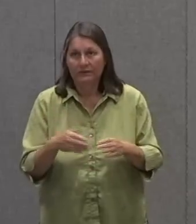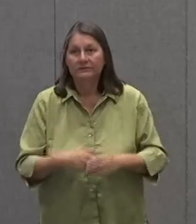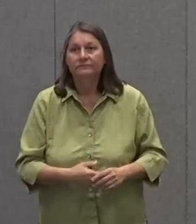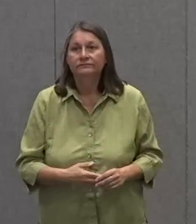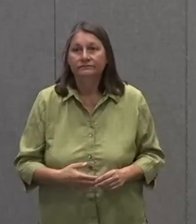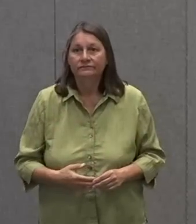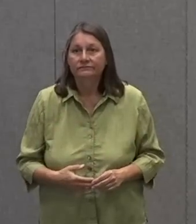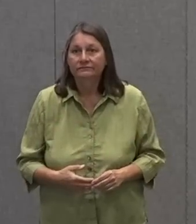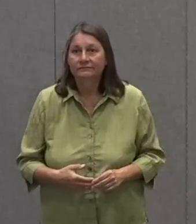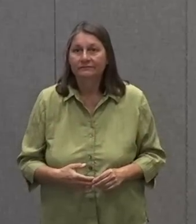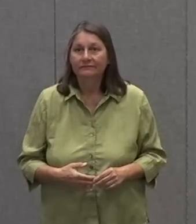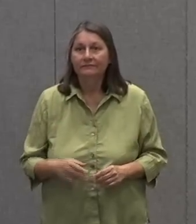Let's do 16.